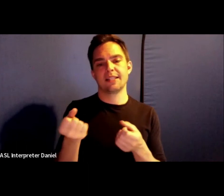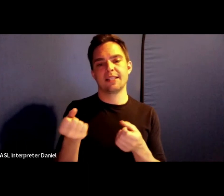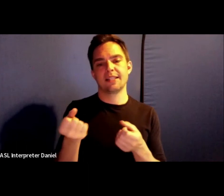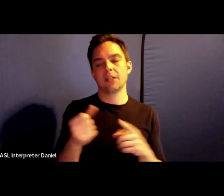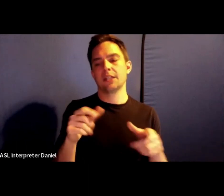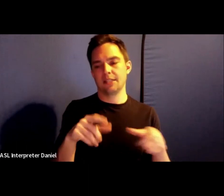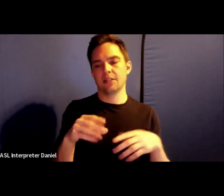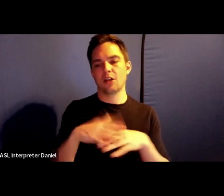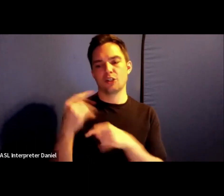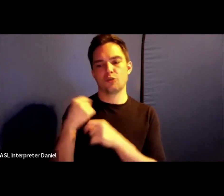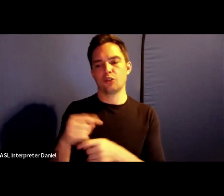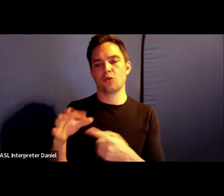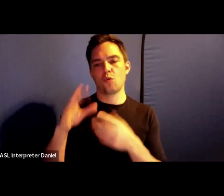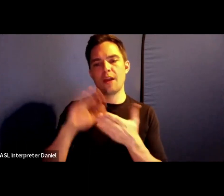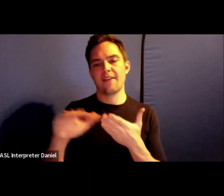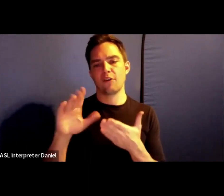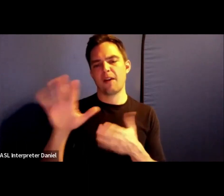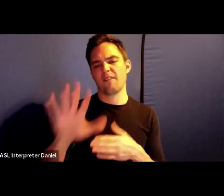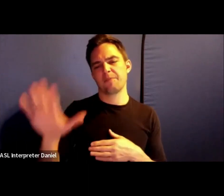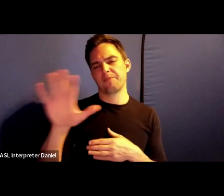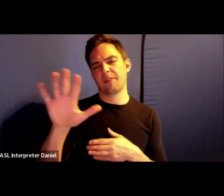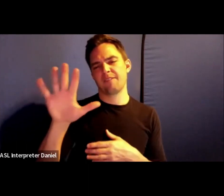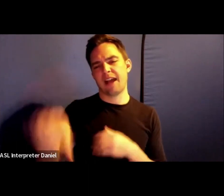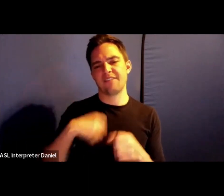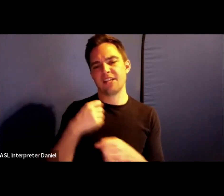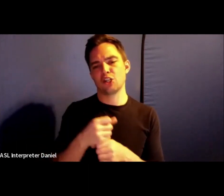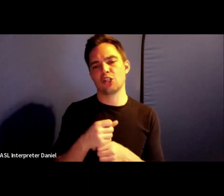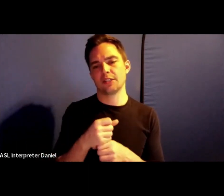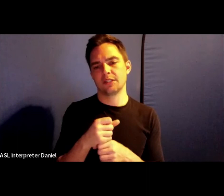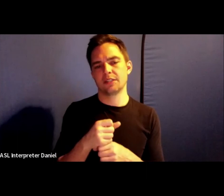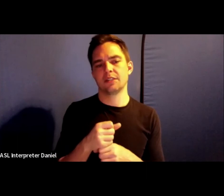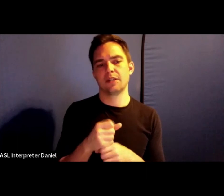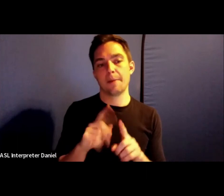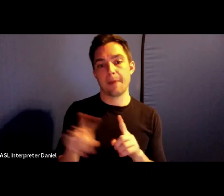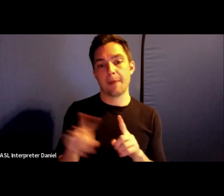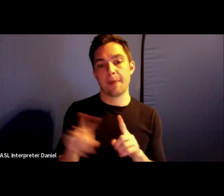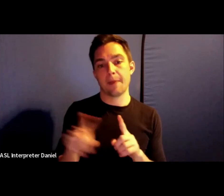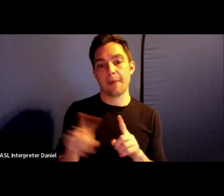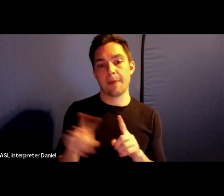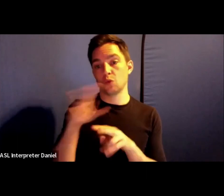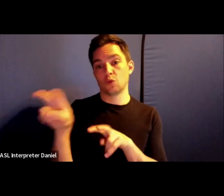waiver for about five years. But he will be transitioning on to a